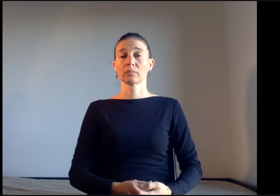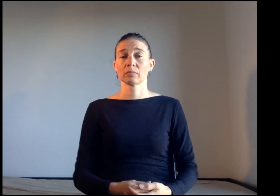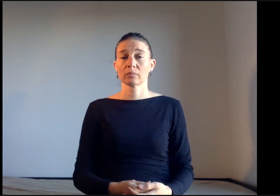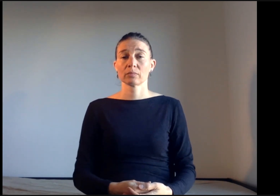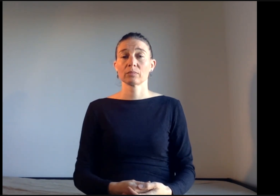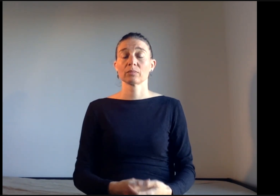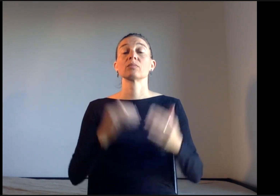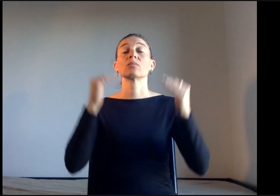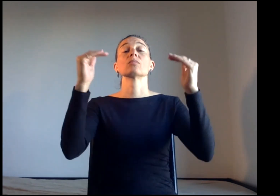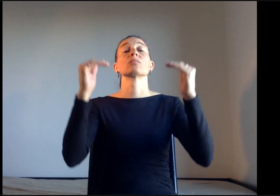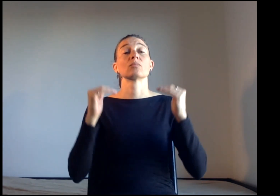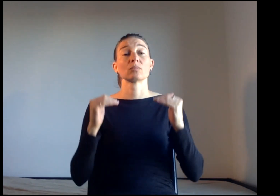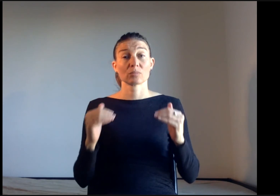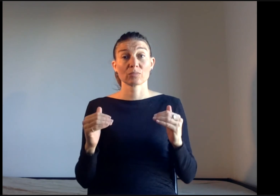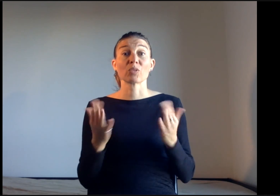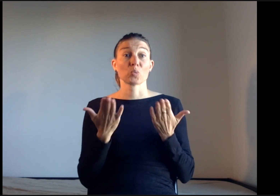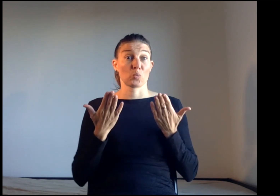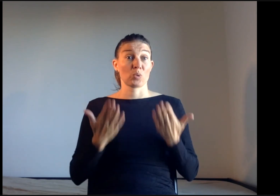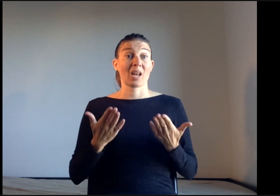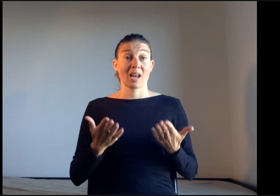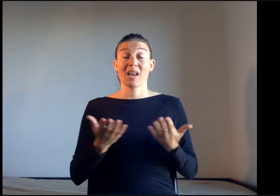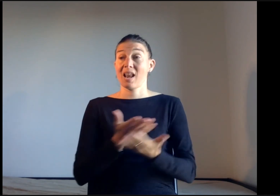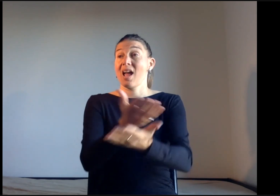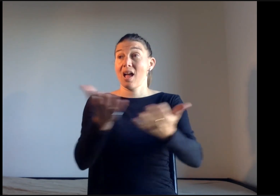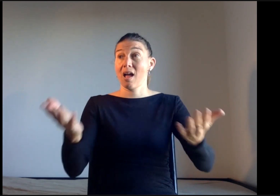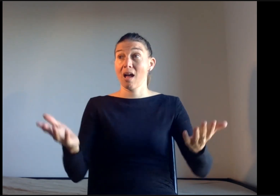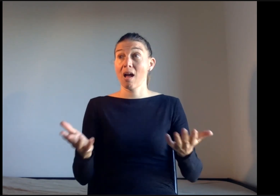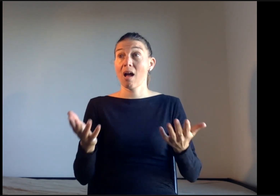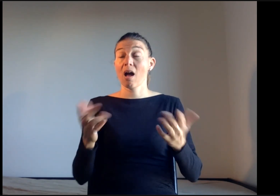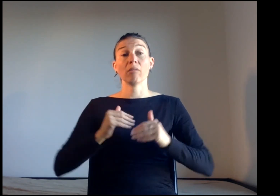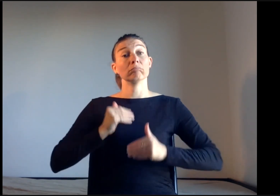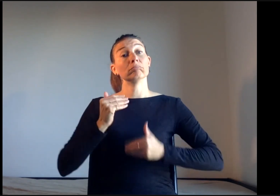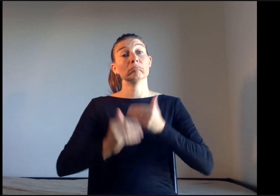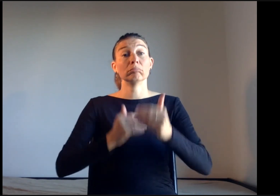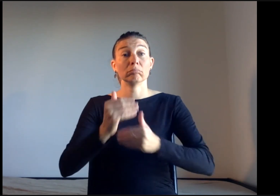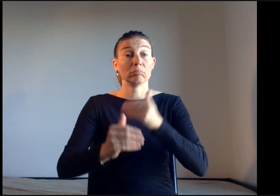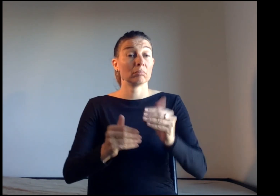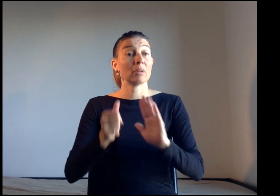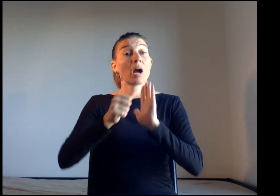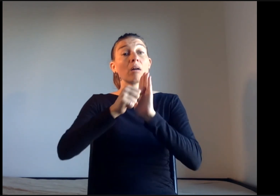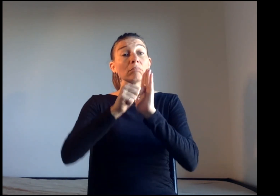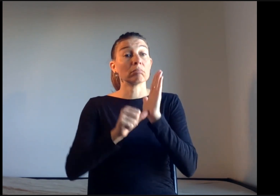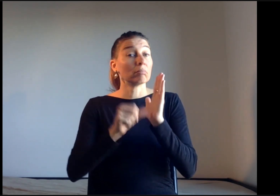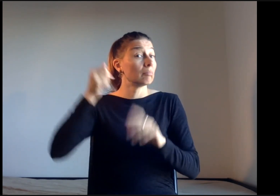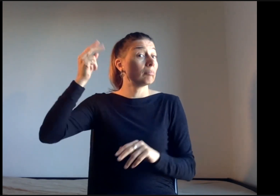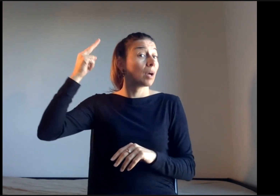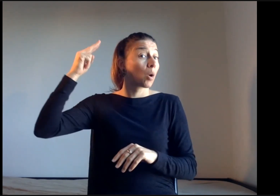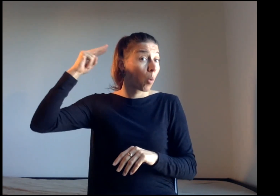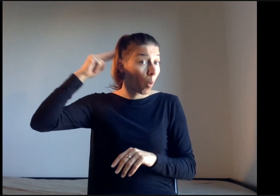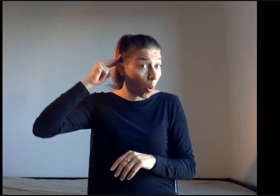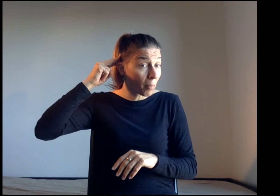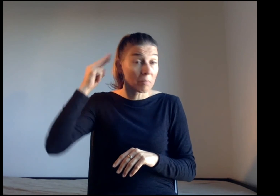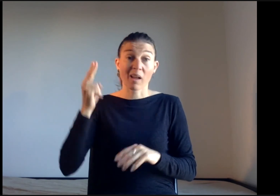it stopped now and we wander we it'll be starting again and how long it will take.